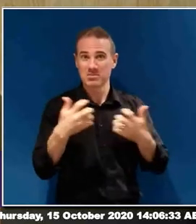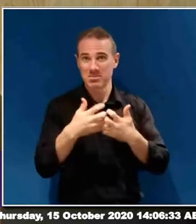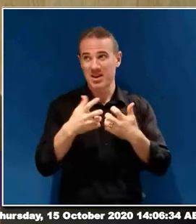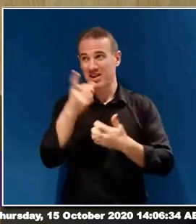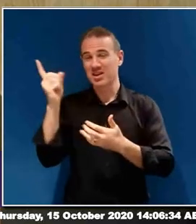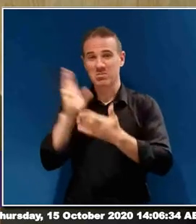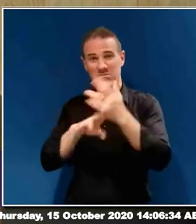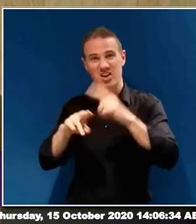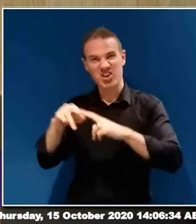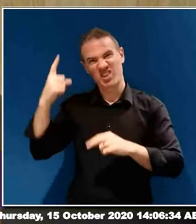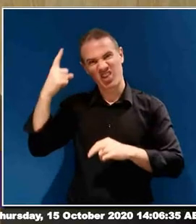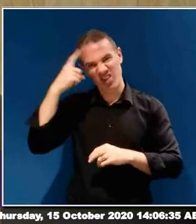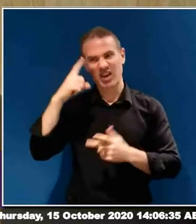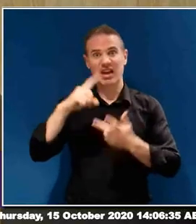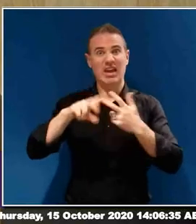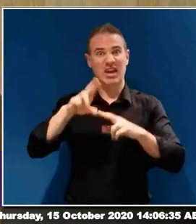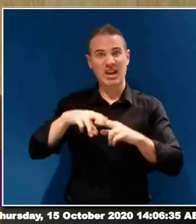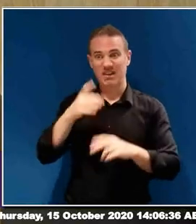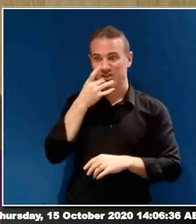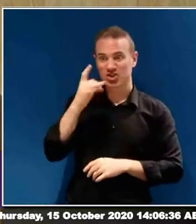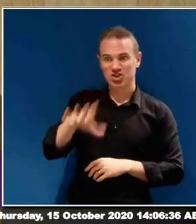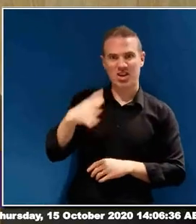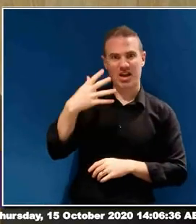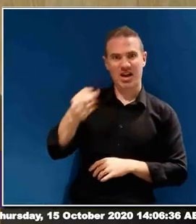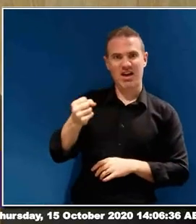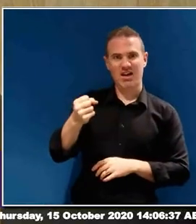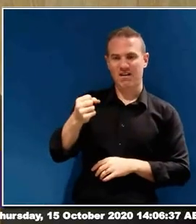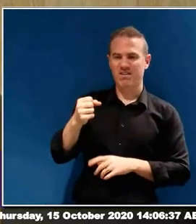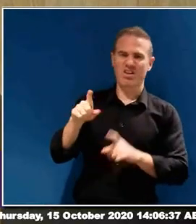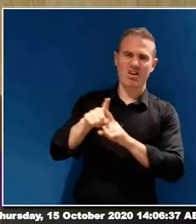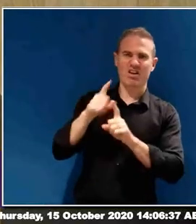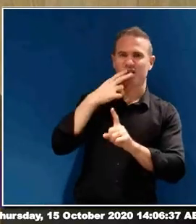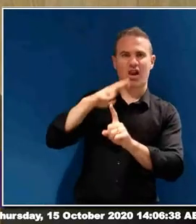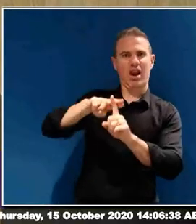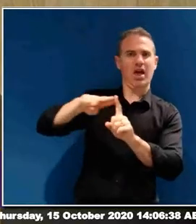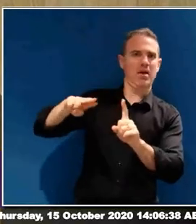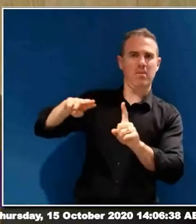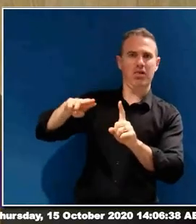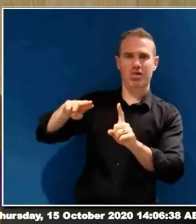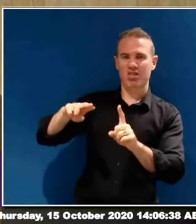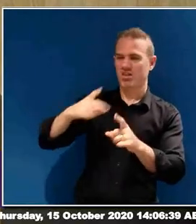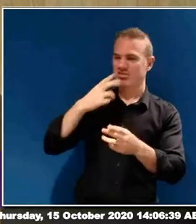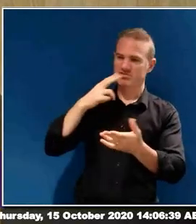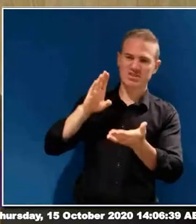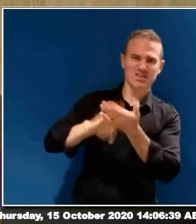that they have an intellectual disability, and that's not the case. But it is a concern that we understand.